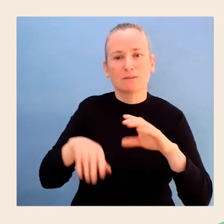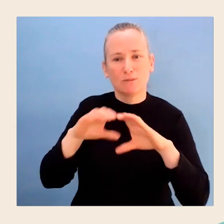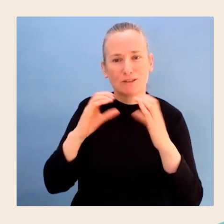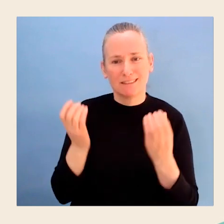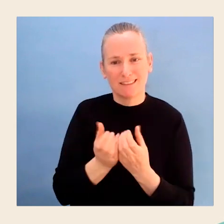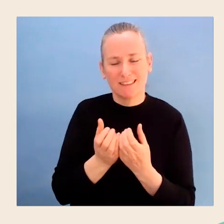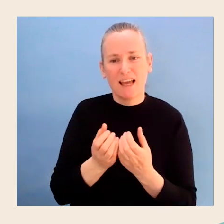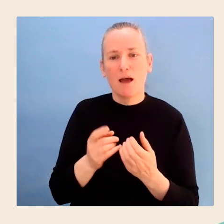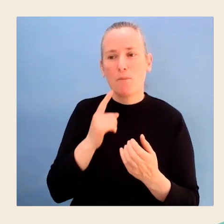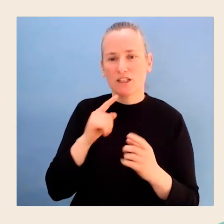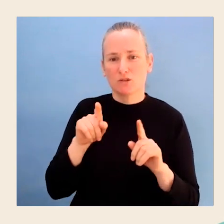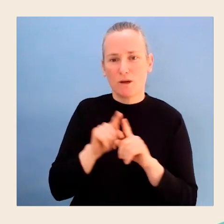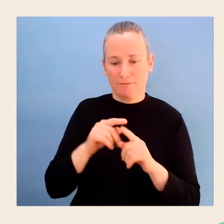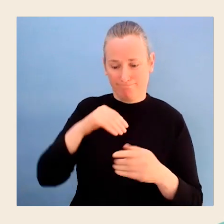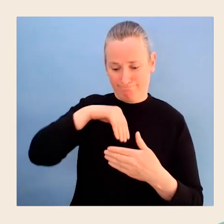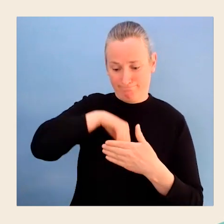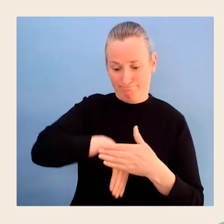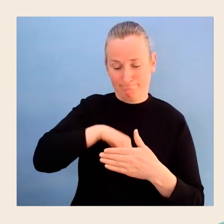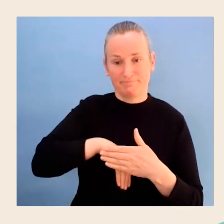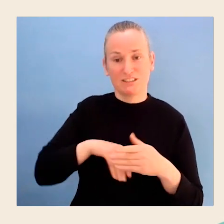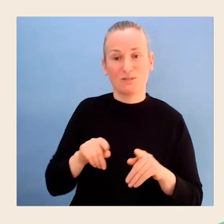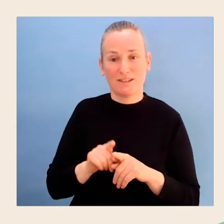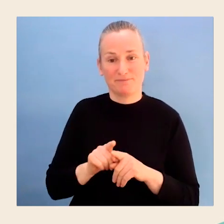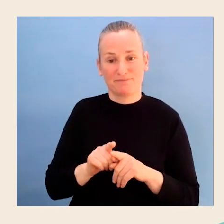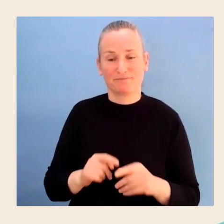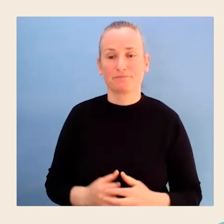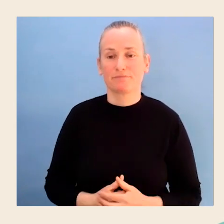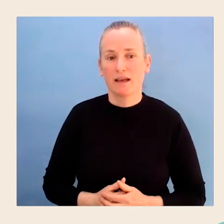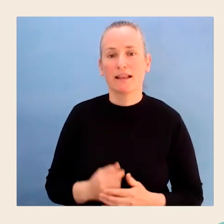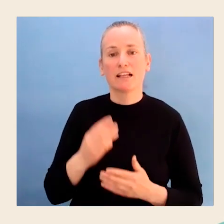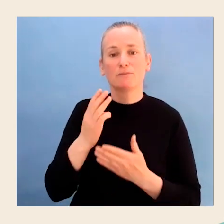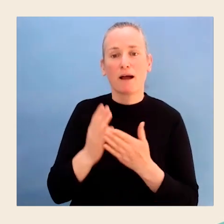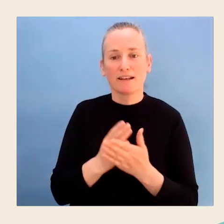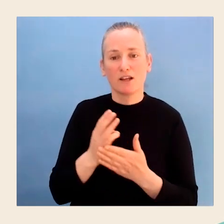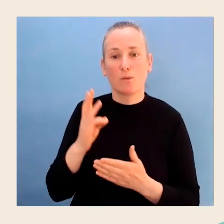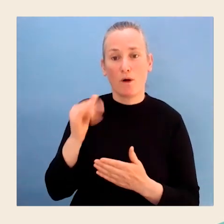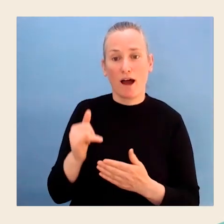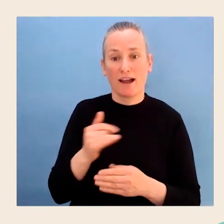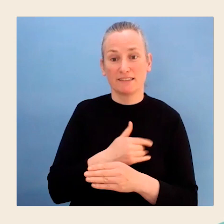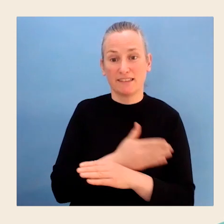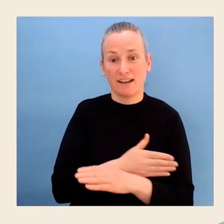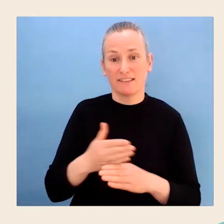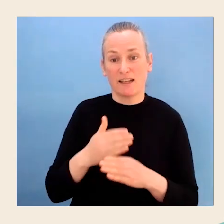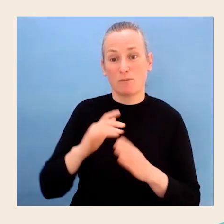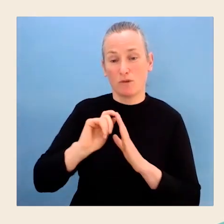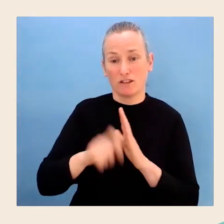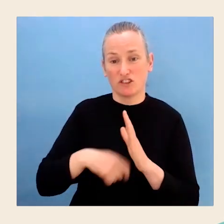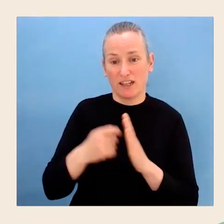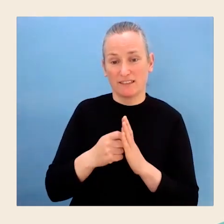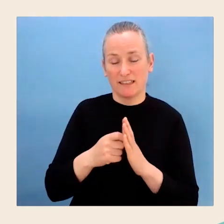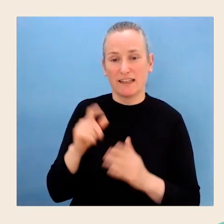And that's partly why I started a project called, "Role Models in the Dwarfism Community,"